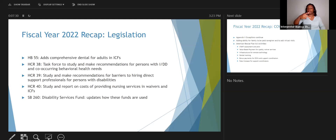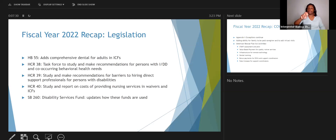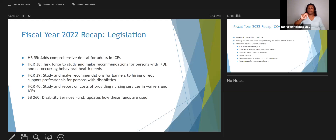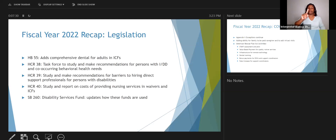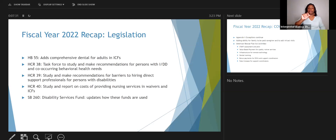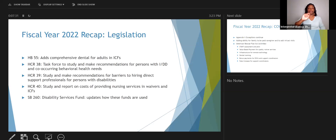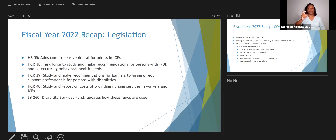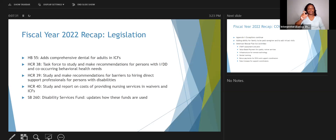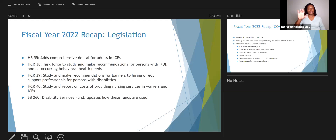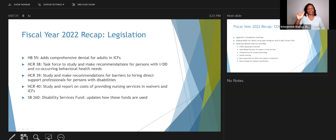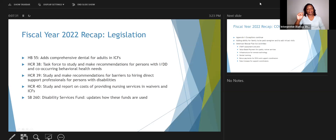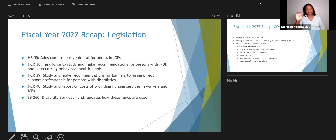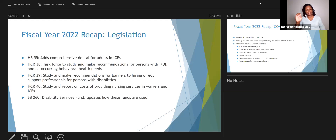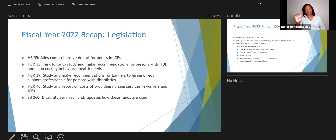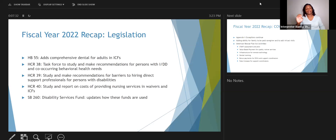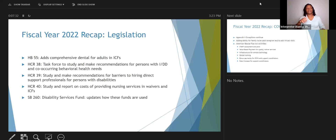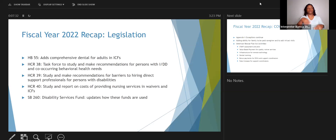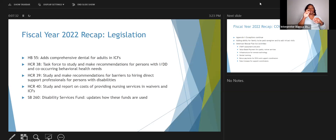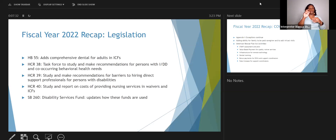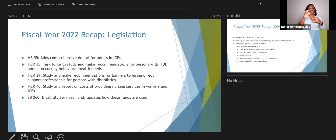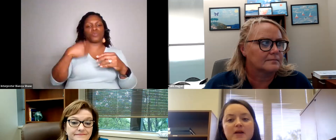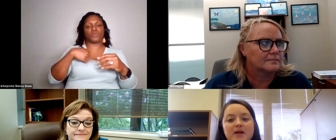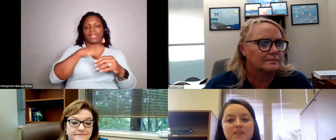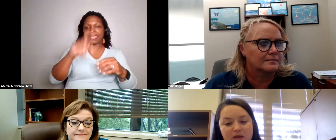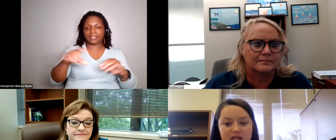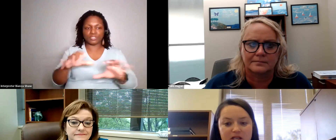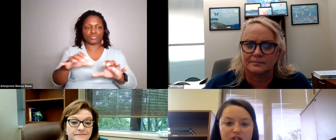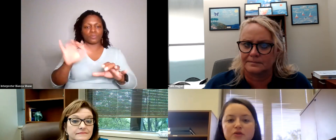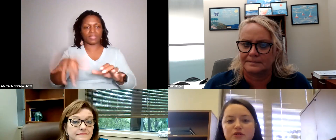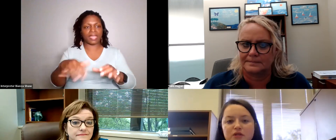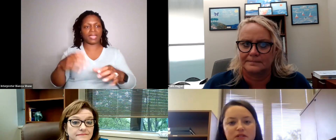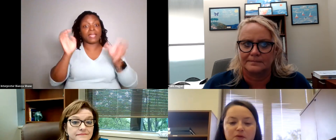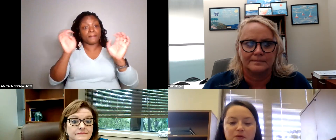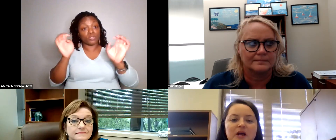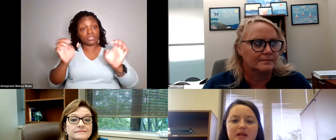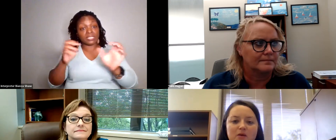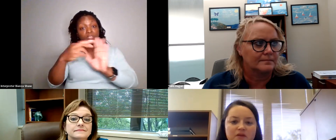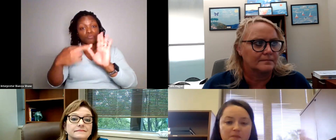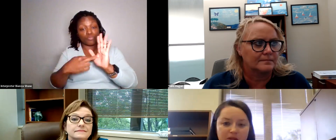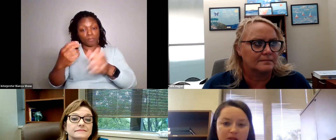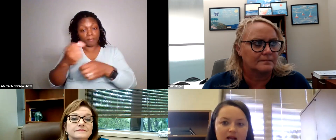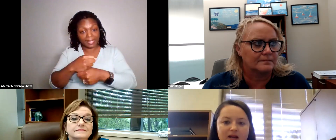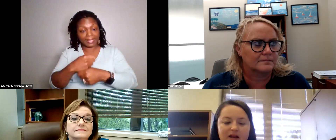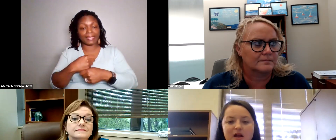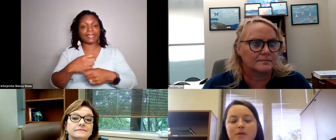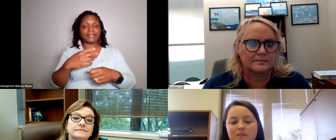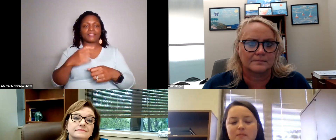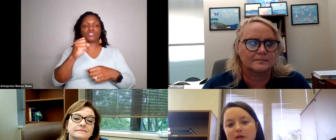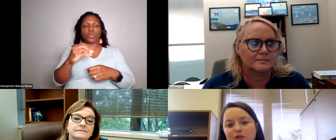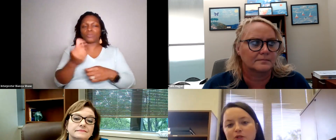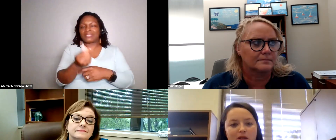Admits we've done that we had to do a rule emergency rule making. So we've done that piece 2 so there's several steps that we've completed.